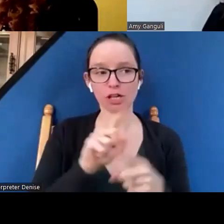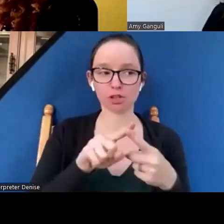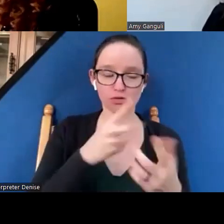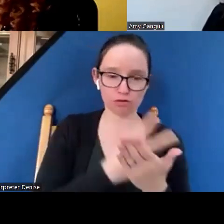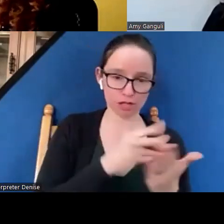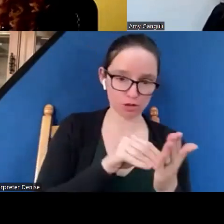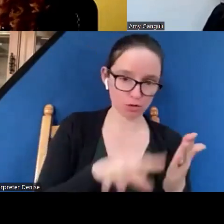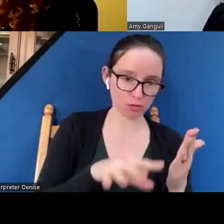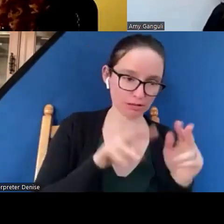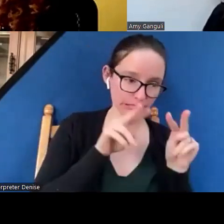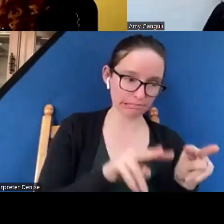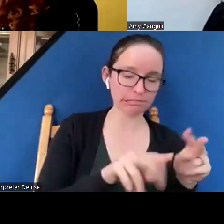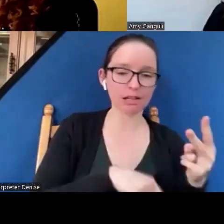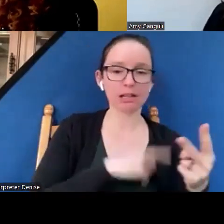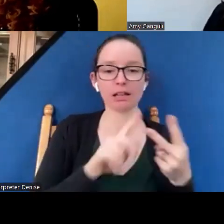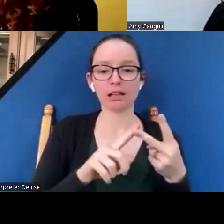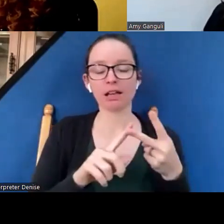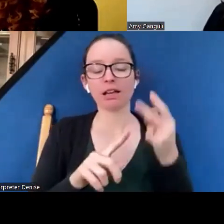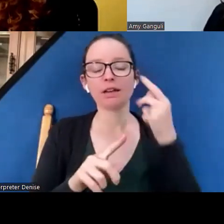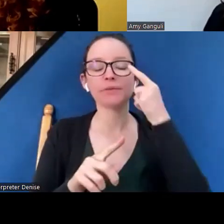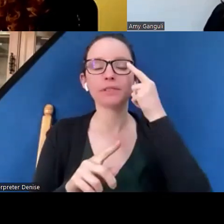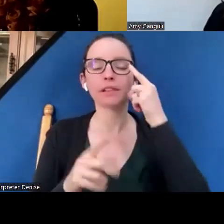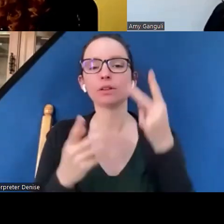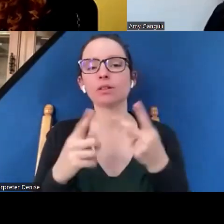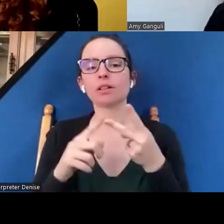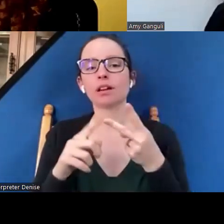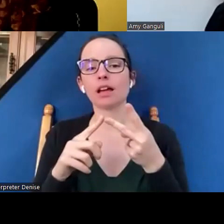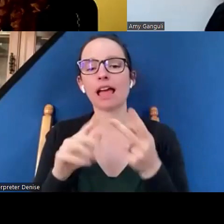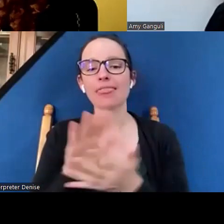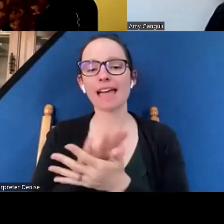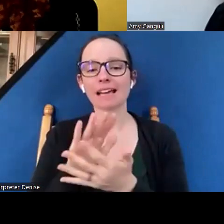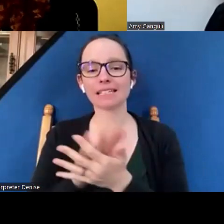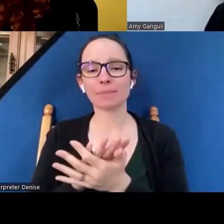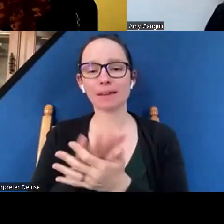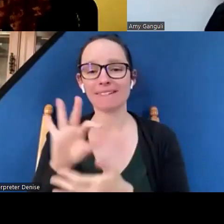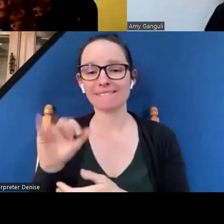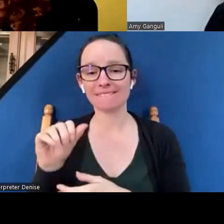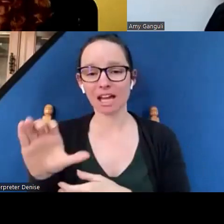what about on the academic faculty level?